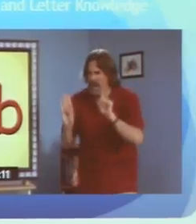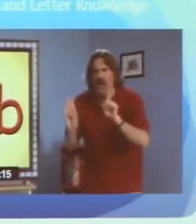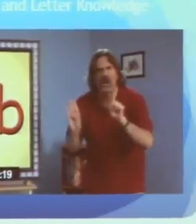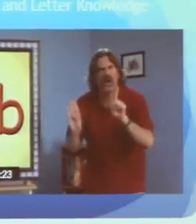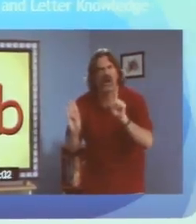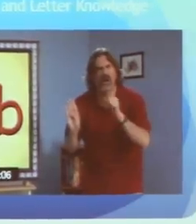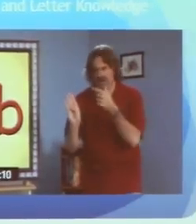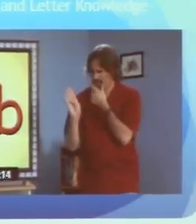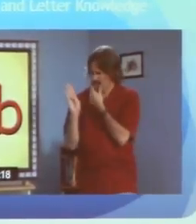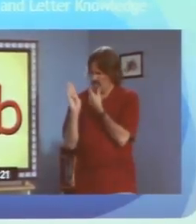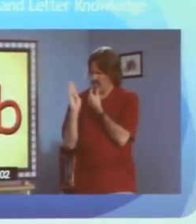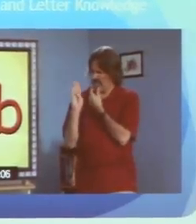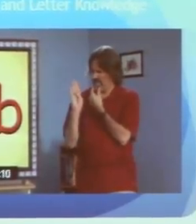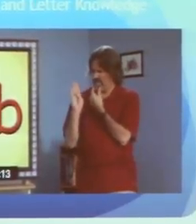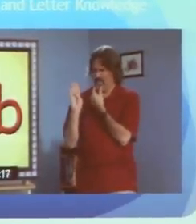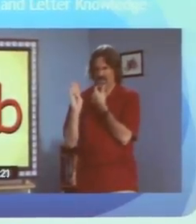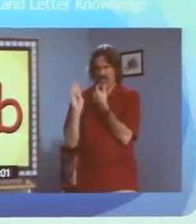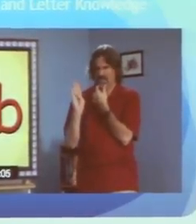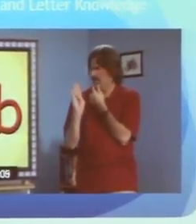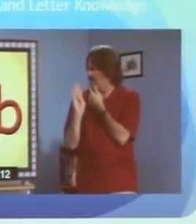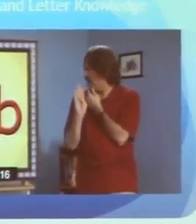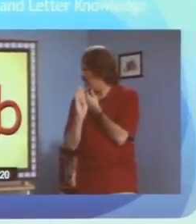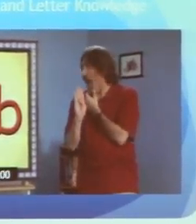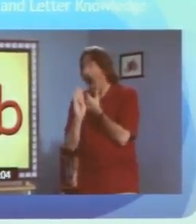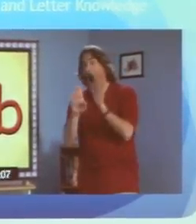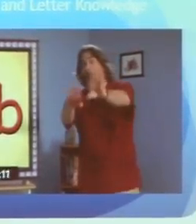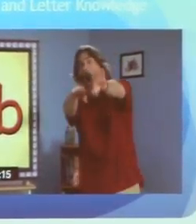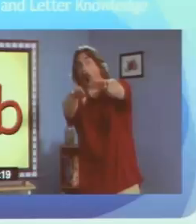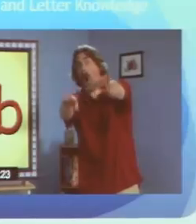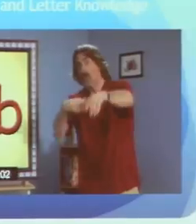Why do we use "B"?